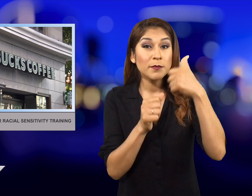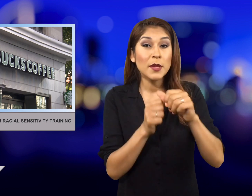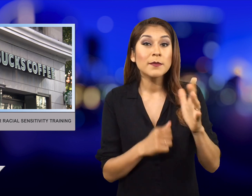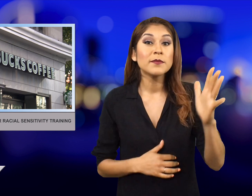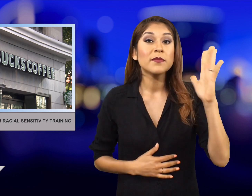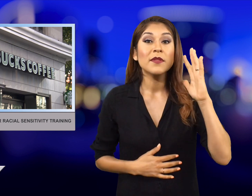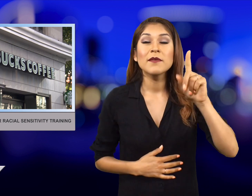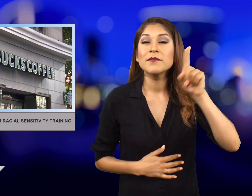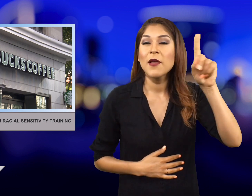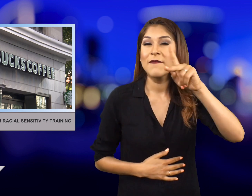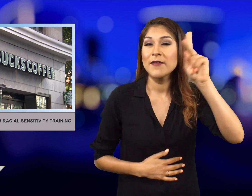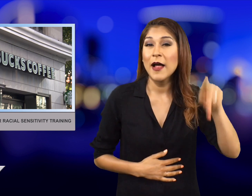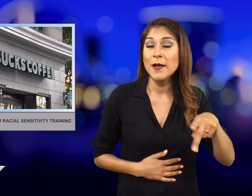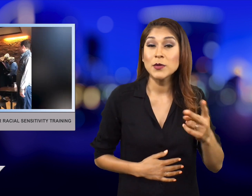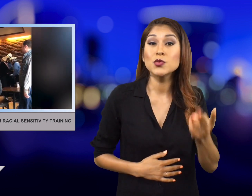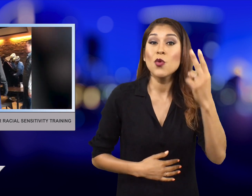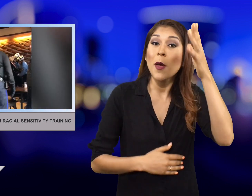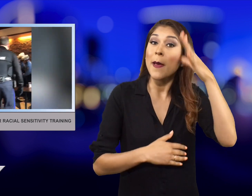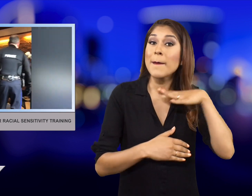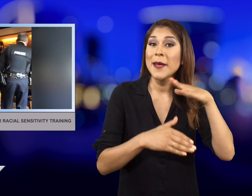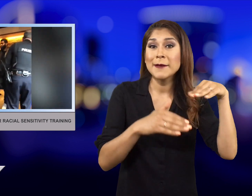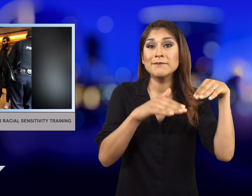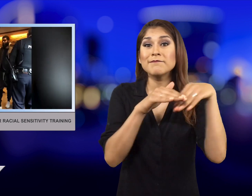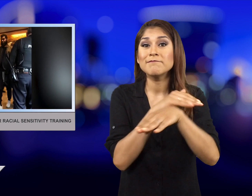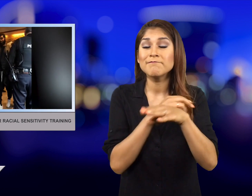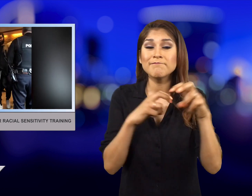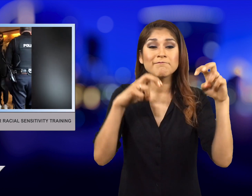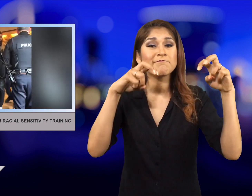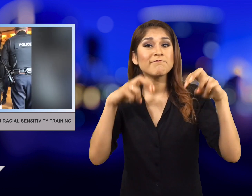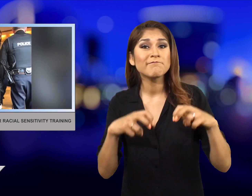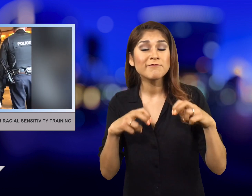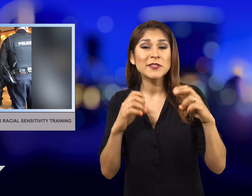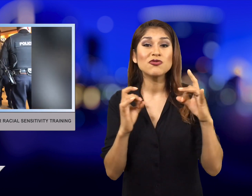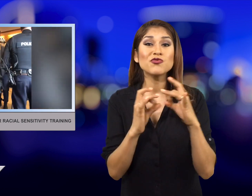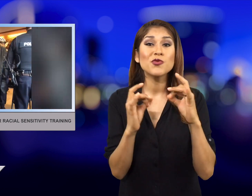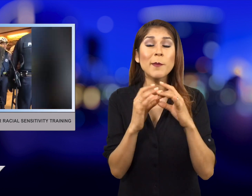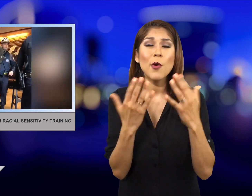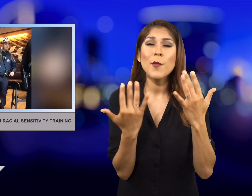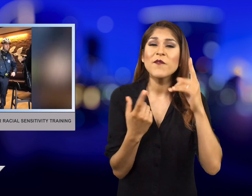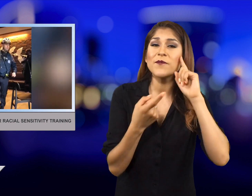The training was sparked by the arrest of two black man waiting on a friend in a Philadelphia